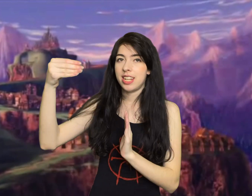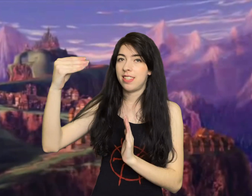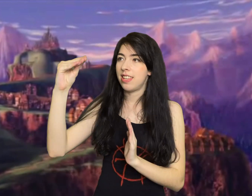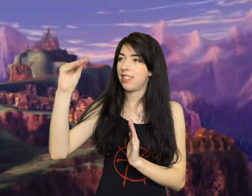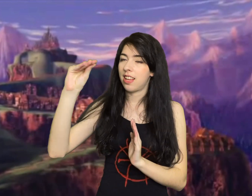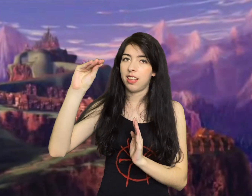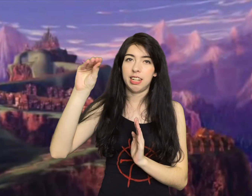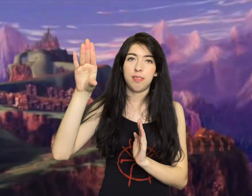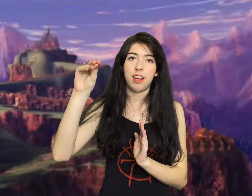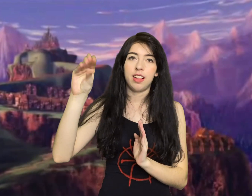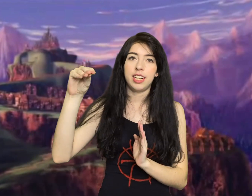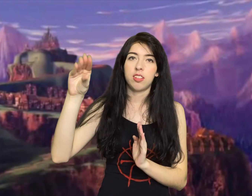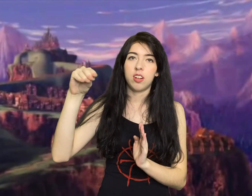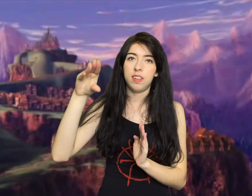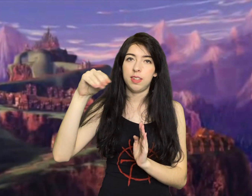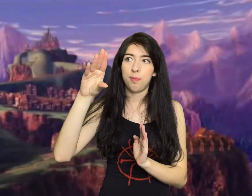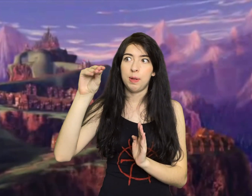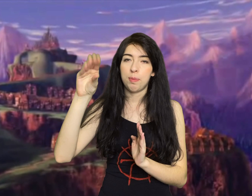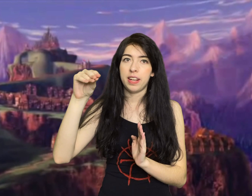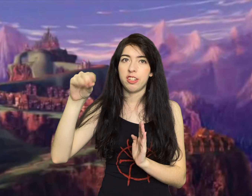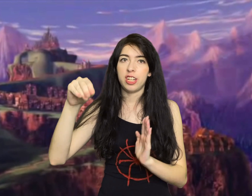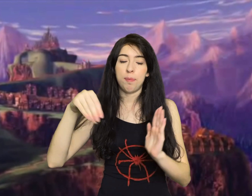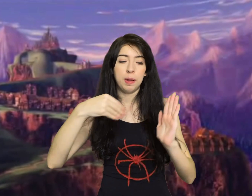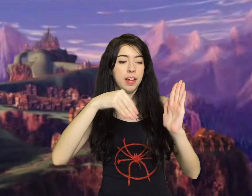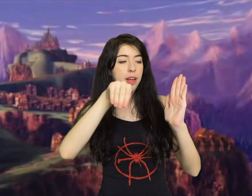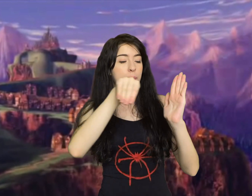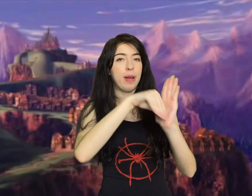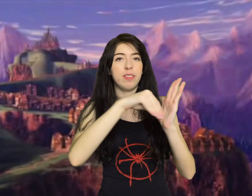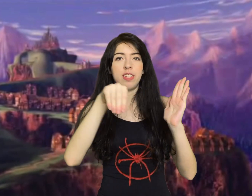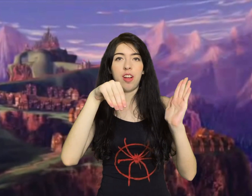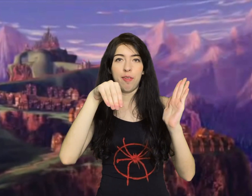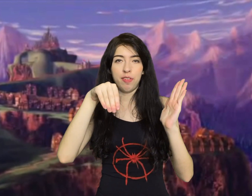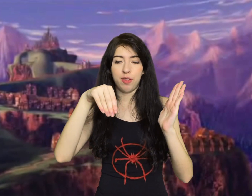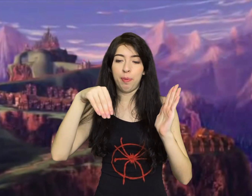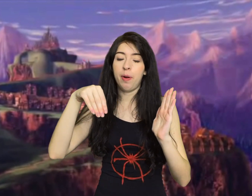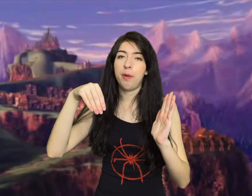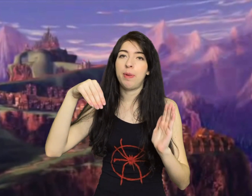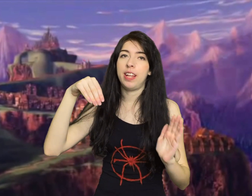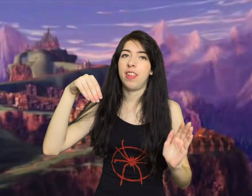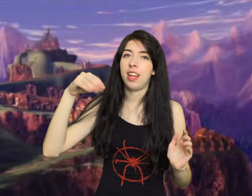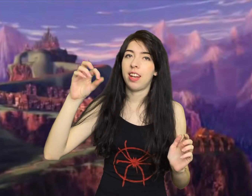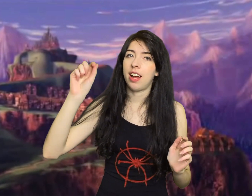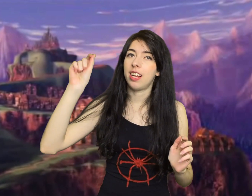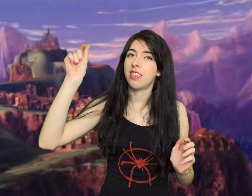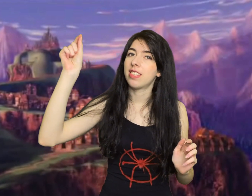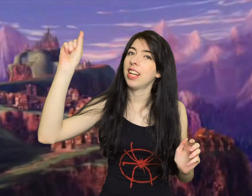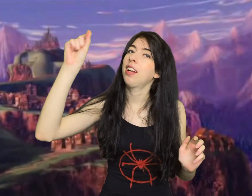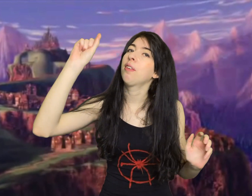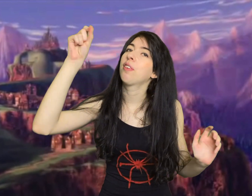this uh like i like to call it the 'meep' hand-shape bounces off of the palm and then i just like ring